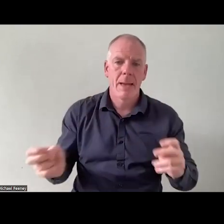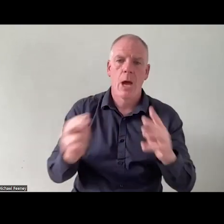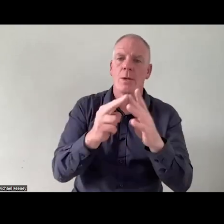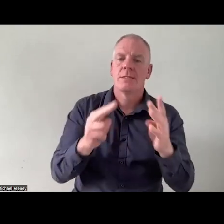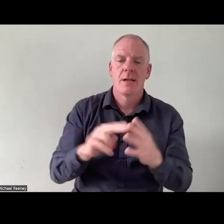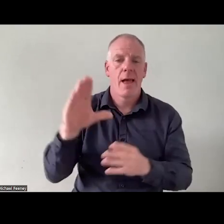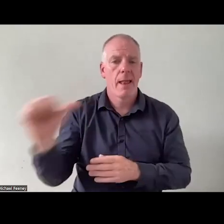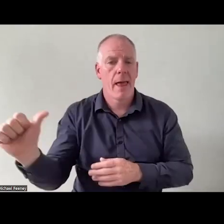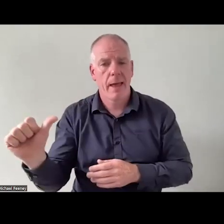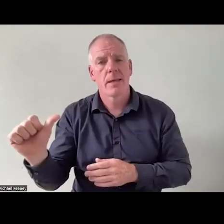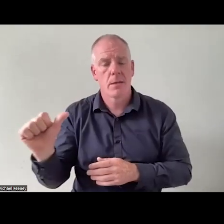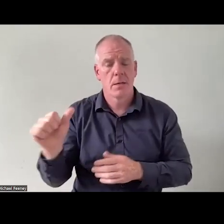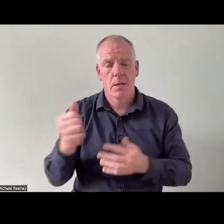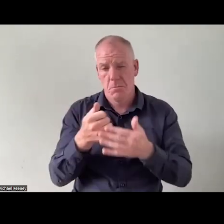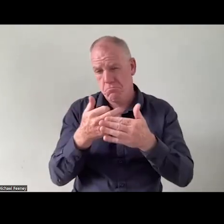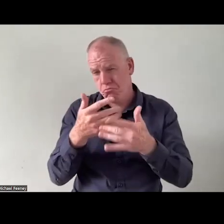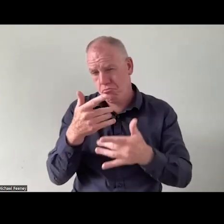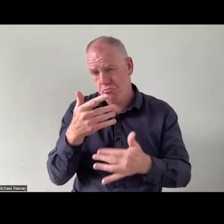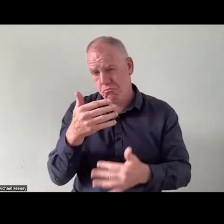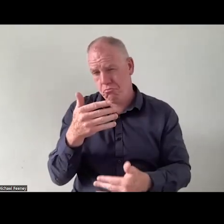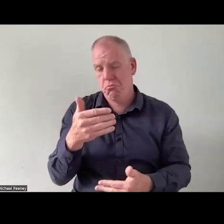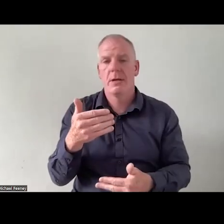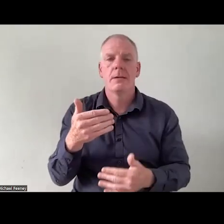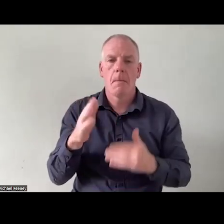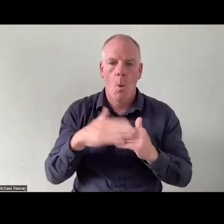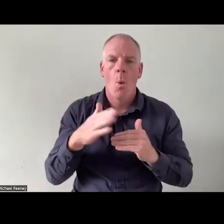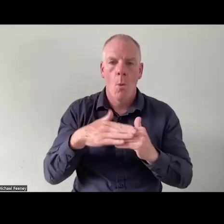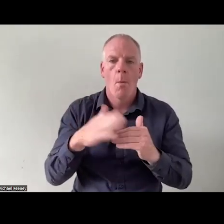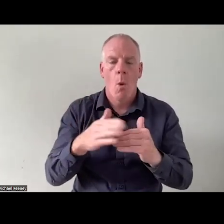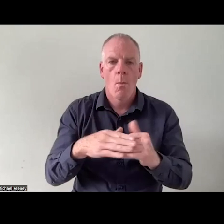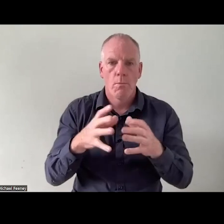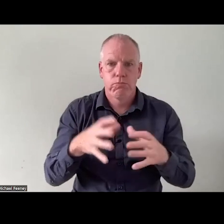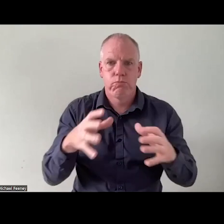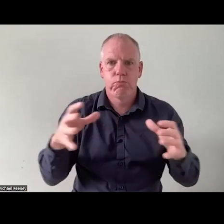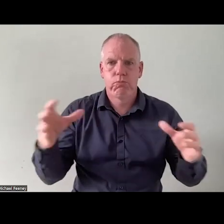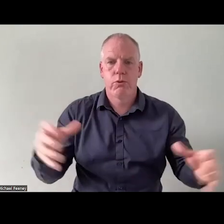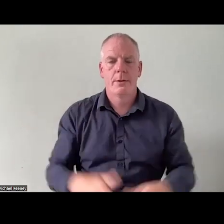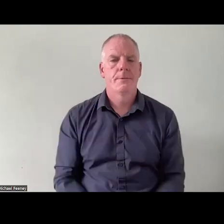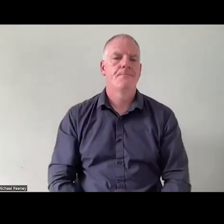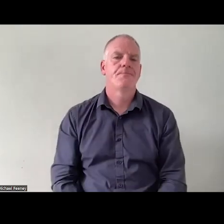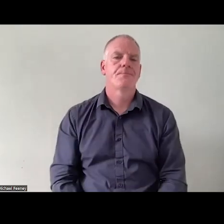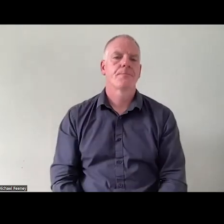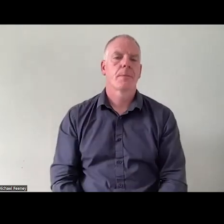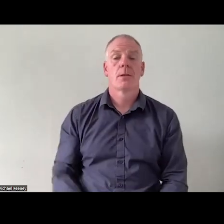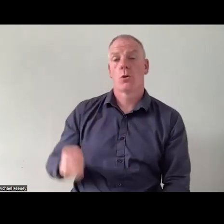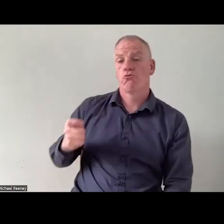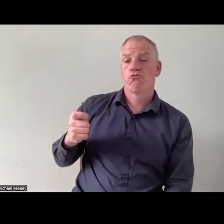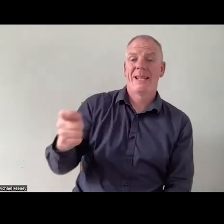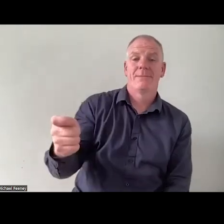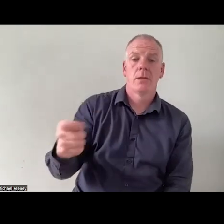So, the list is endless and we continue to grow exponentially. So, although transport was incredibly important to us,